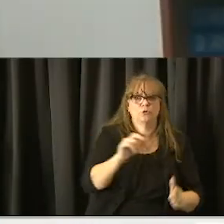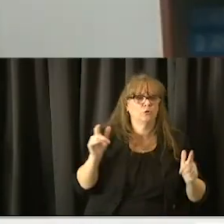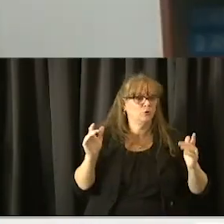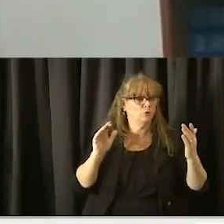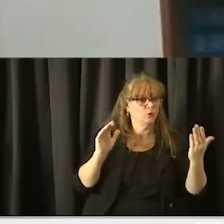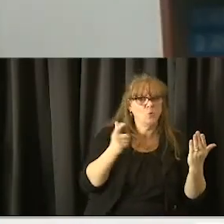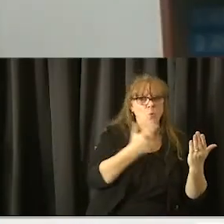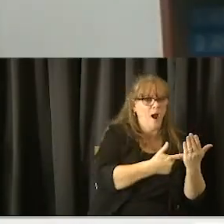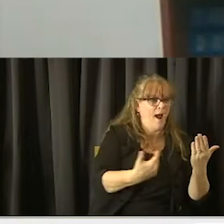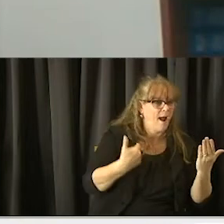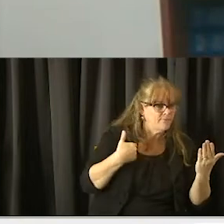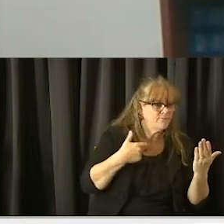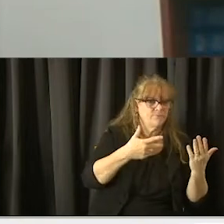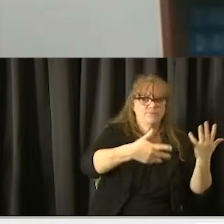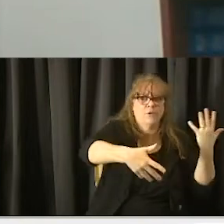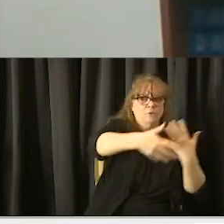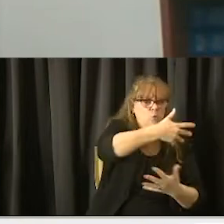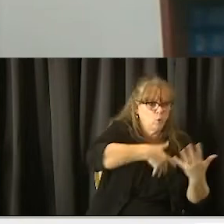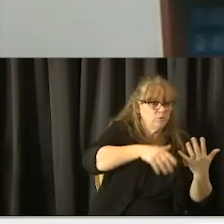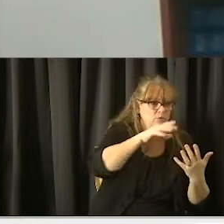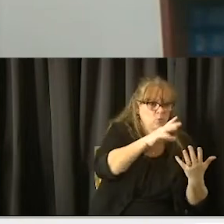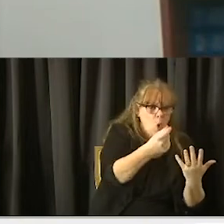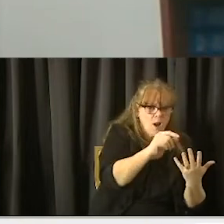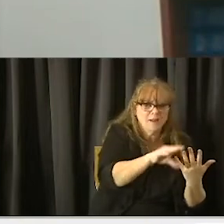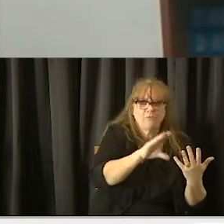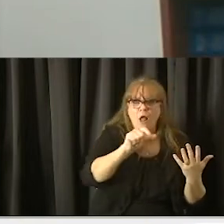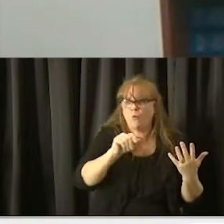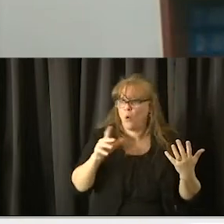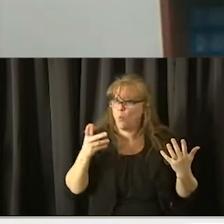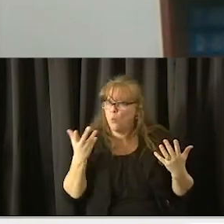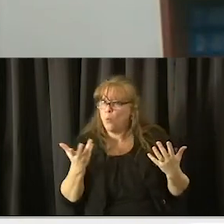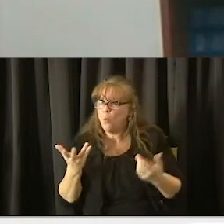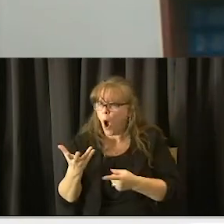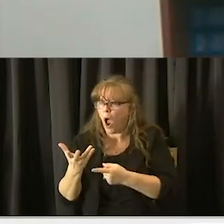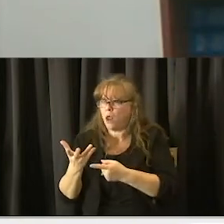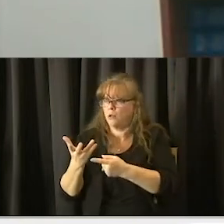genome and compare it to known sequences across the country as well as what's been